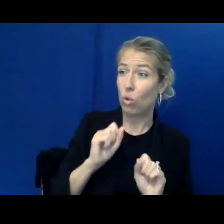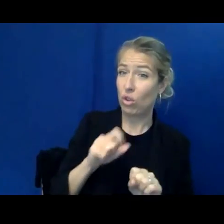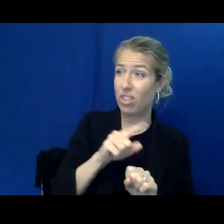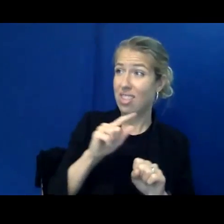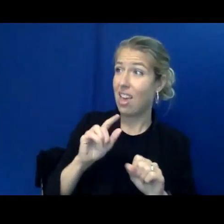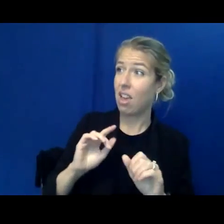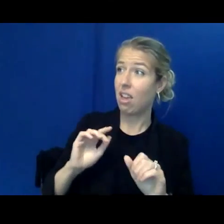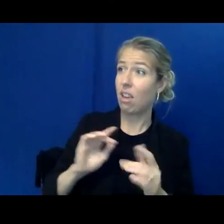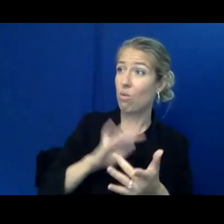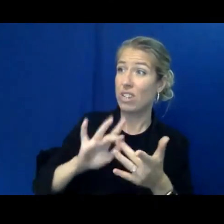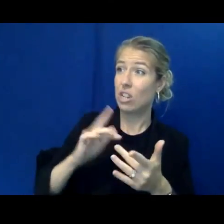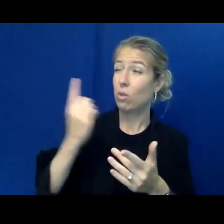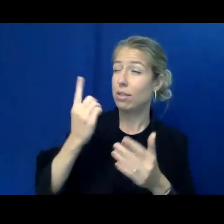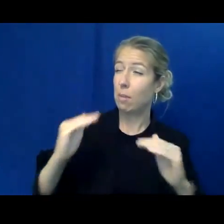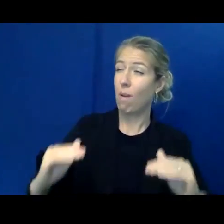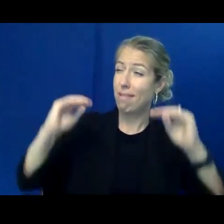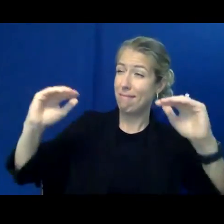employment for each of the states?